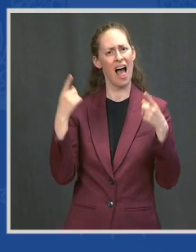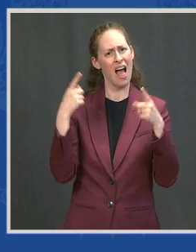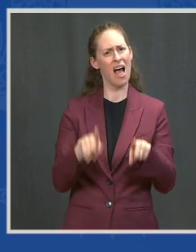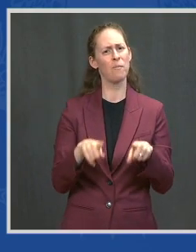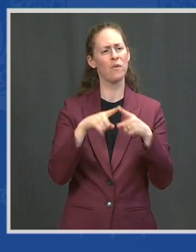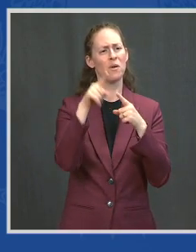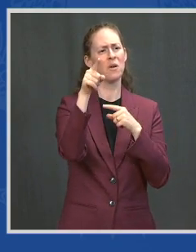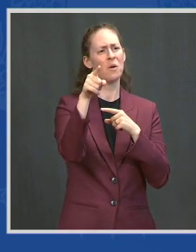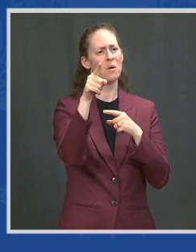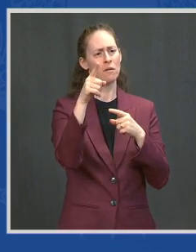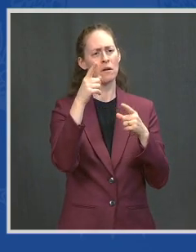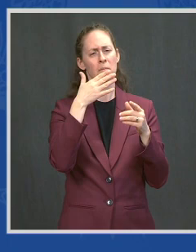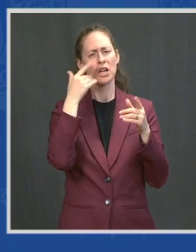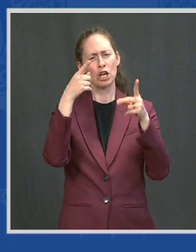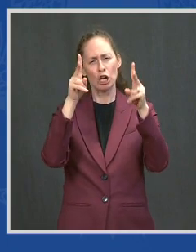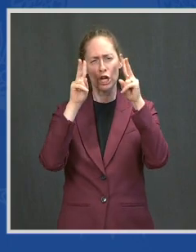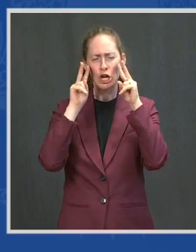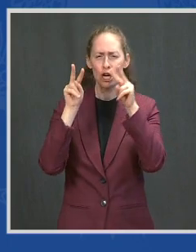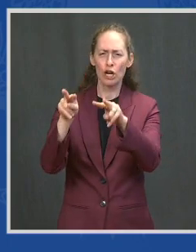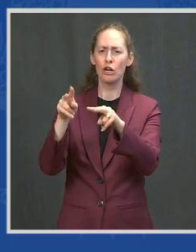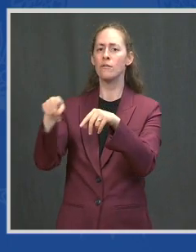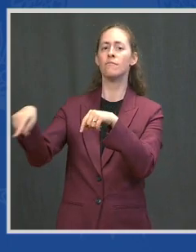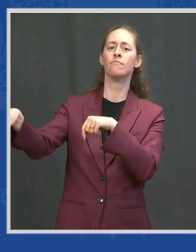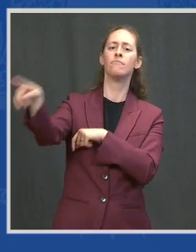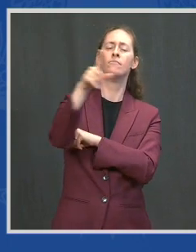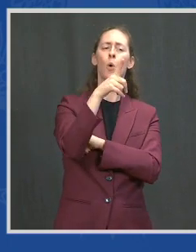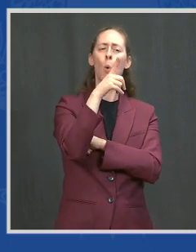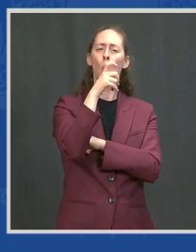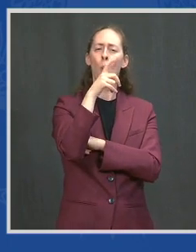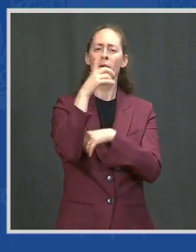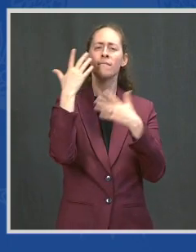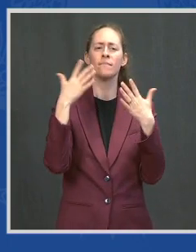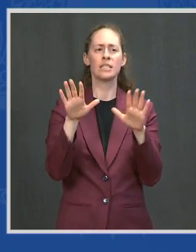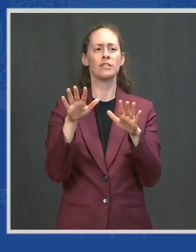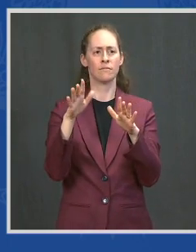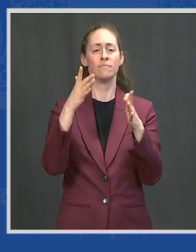Look at the grandparents united with their grandchildren, friends getting together again.